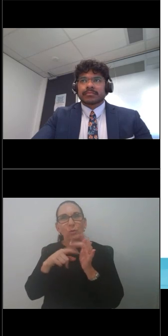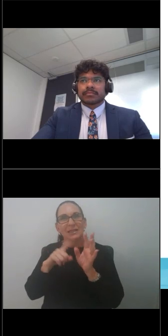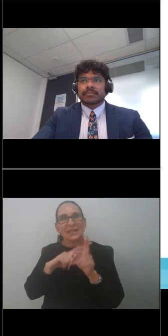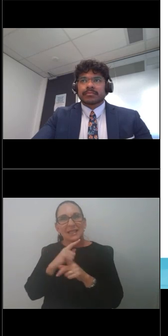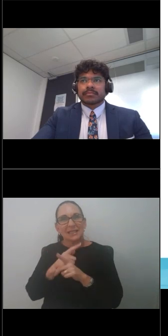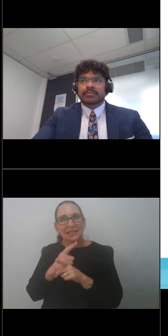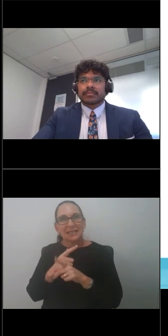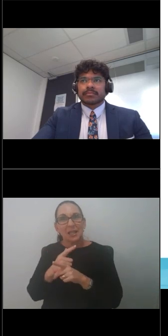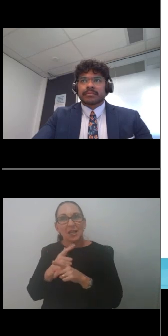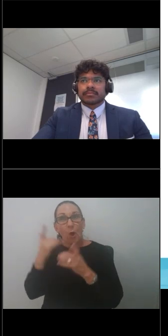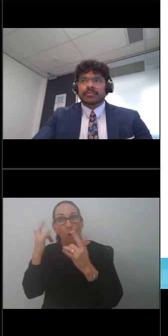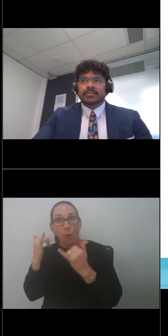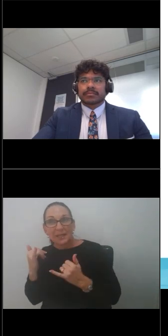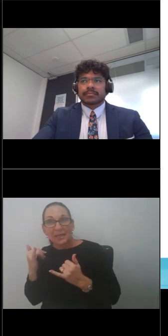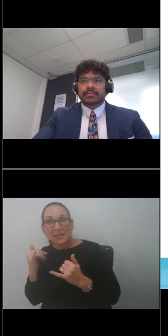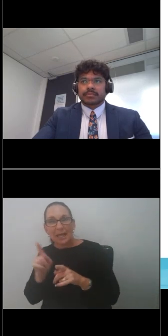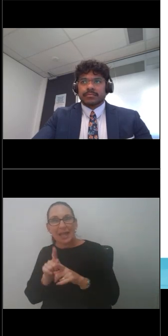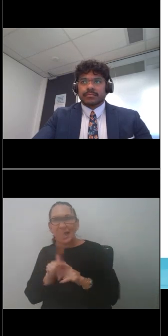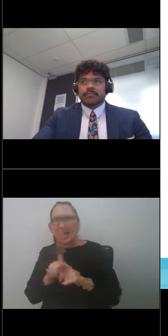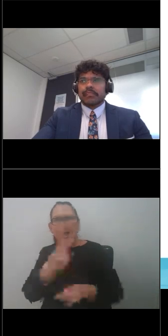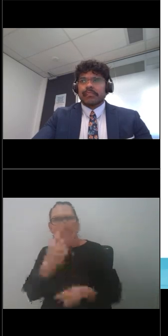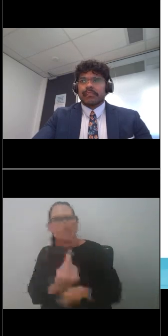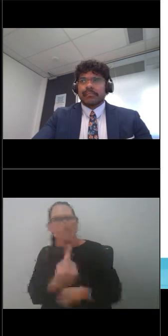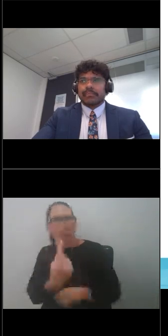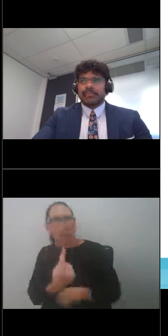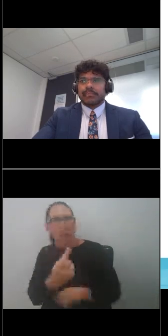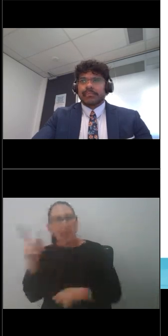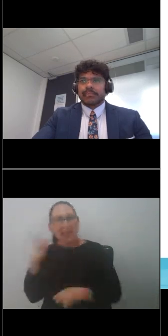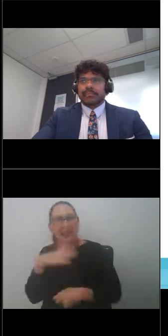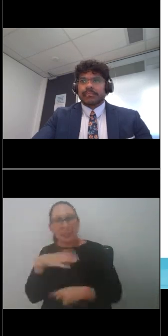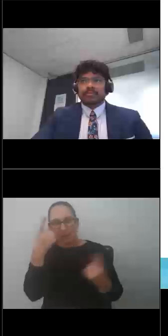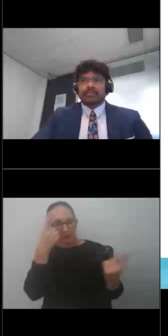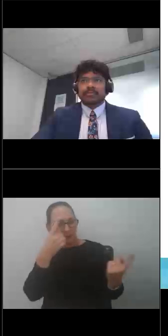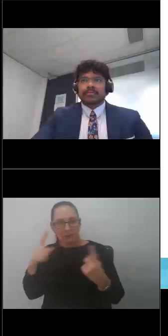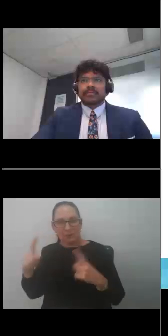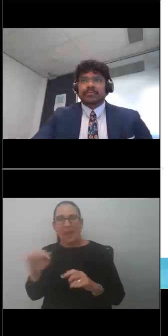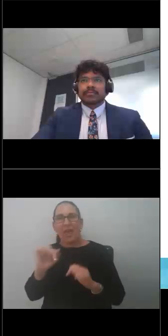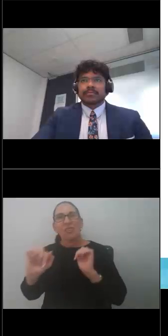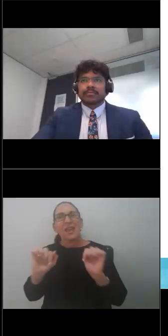they're mapping out their story which is what that layout is about and then using it in a